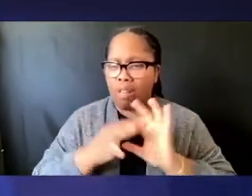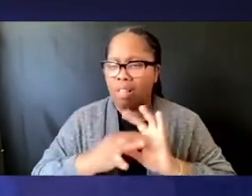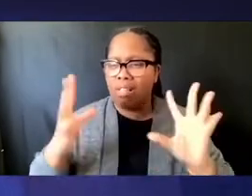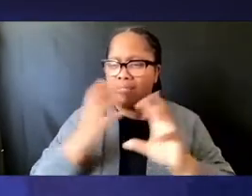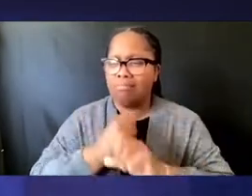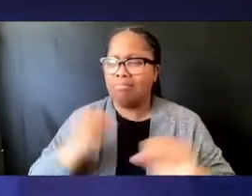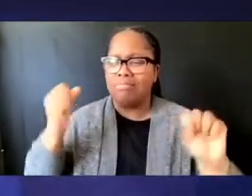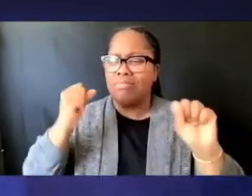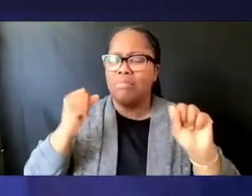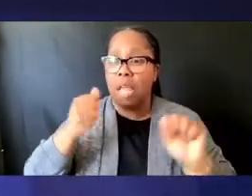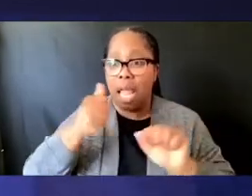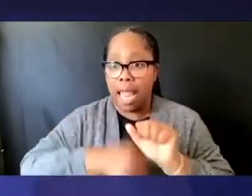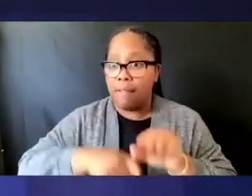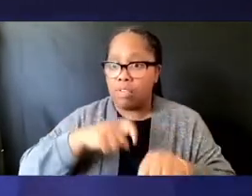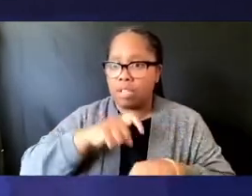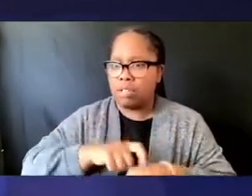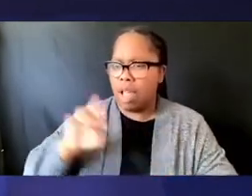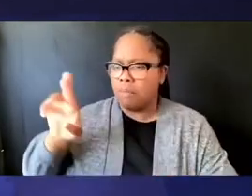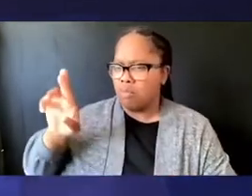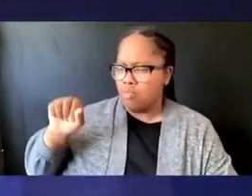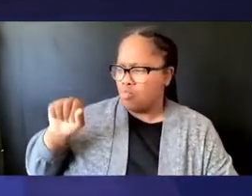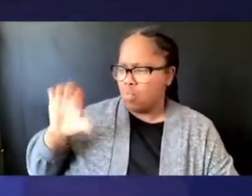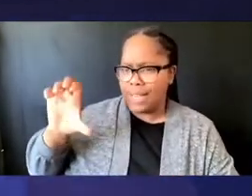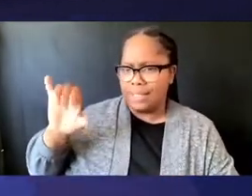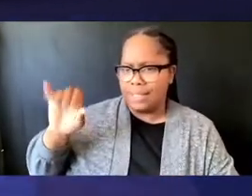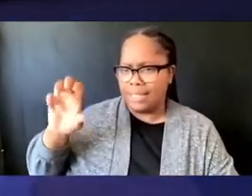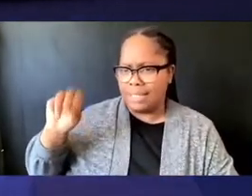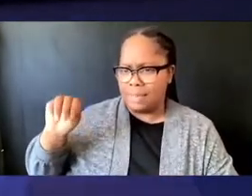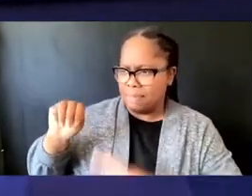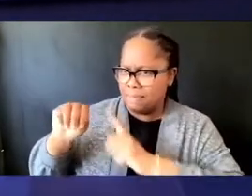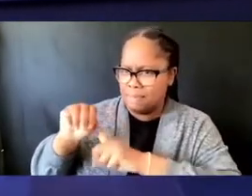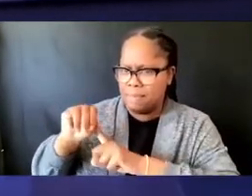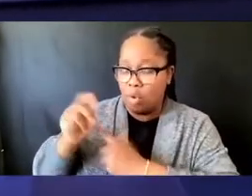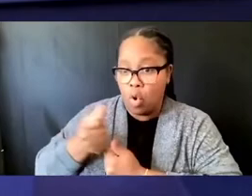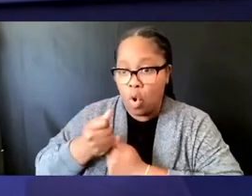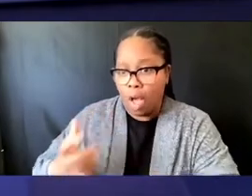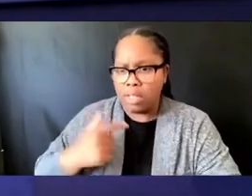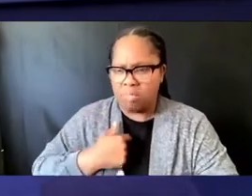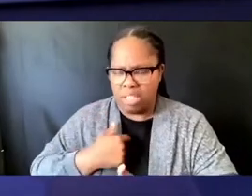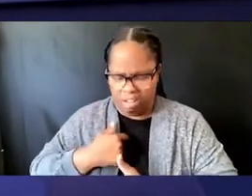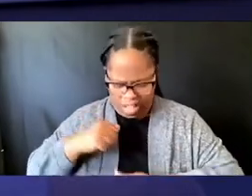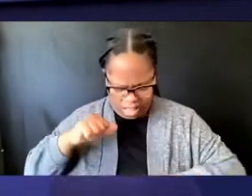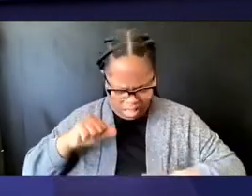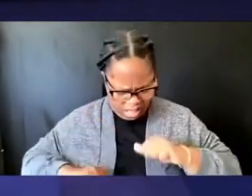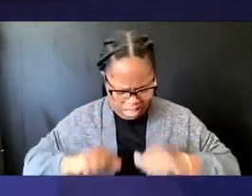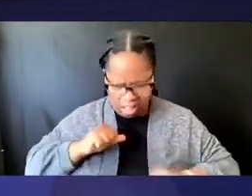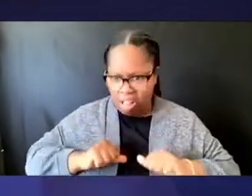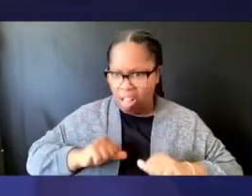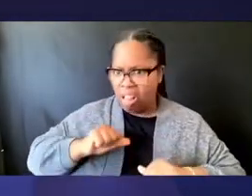For every time racism has led me to doubt myself (yelling) and my people,